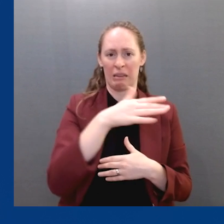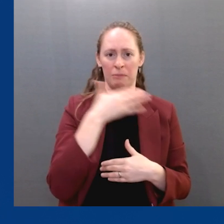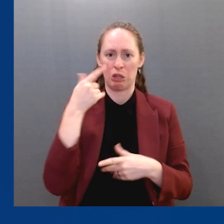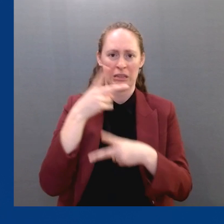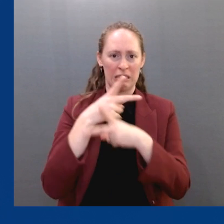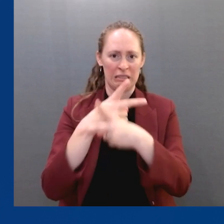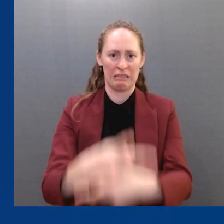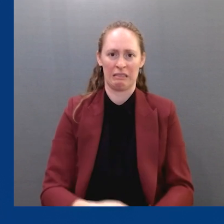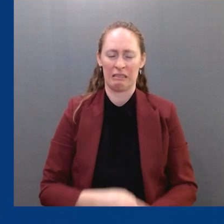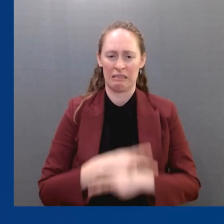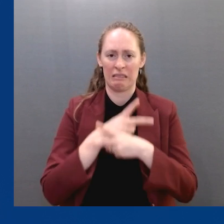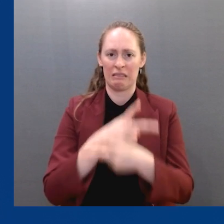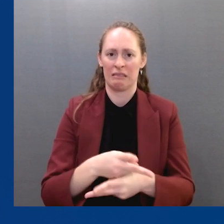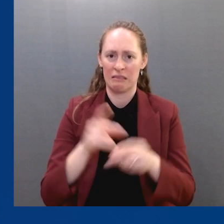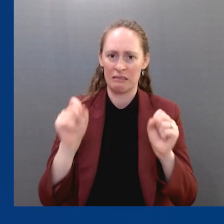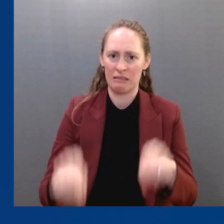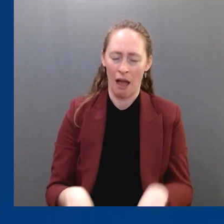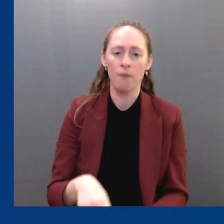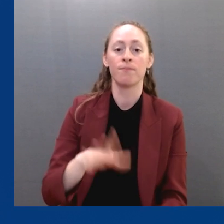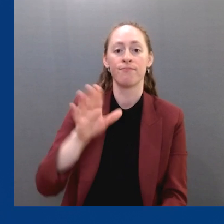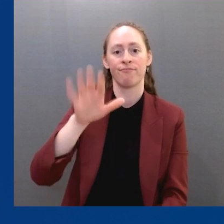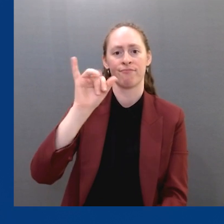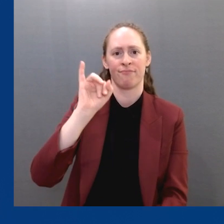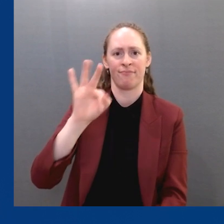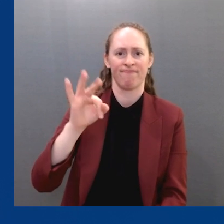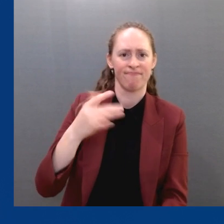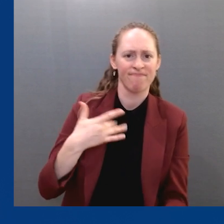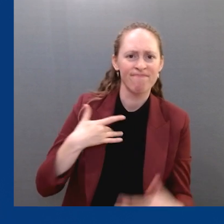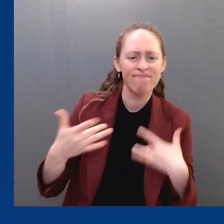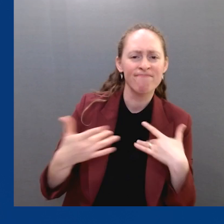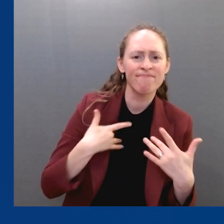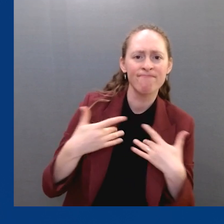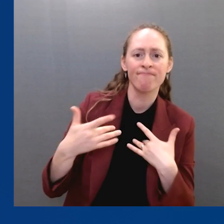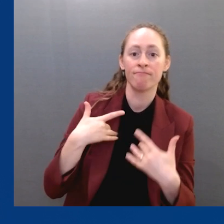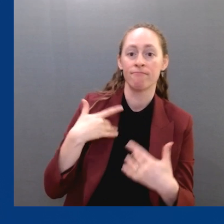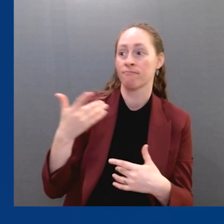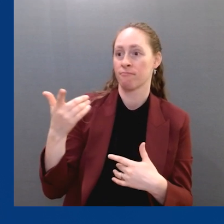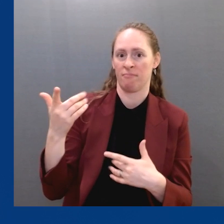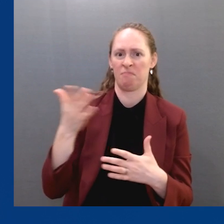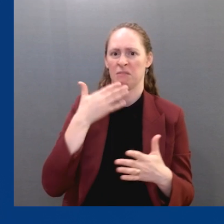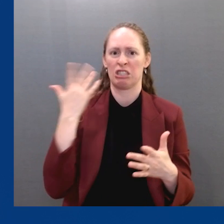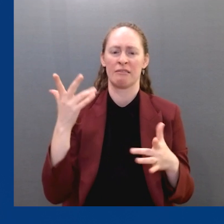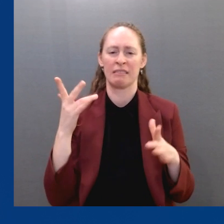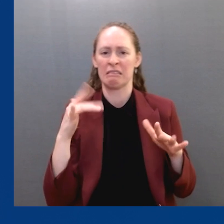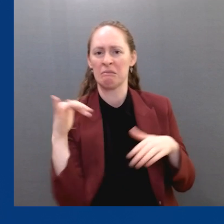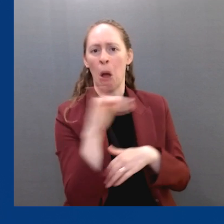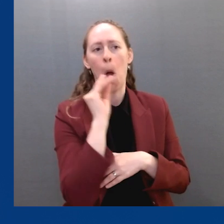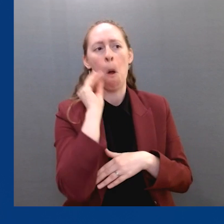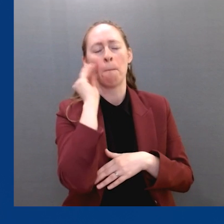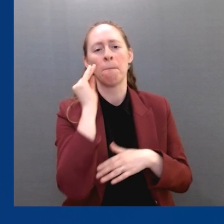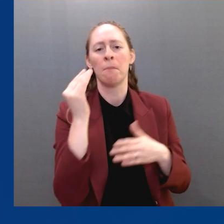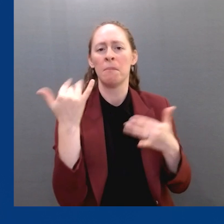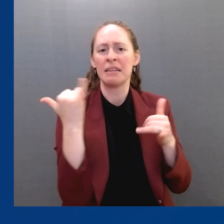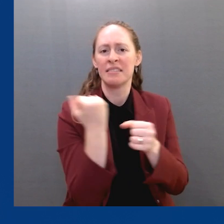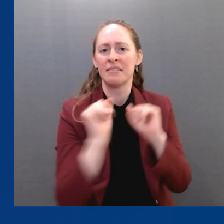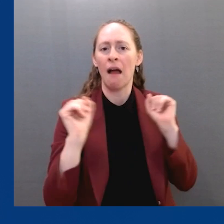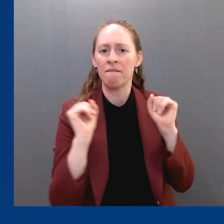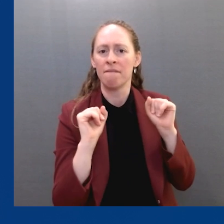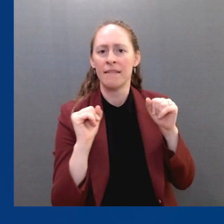who are most at risk of severe COVID-19 illness. And I want to emphasize the importance of monitoring your local COVID-19 community level